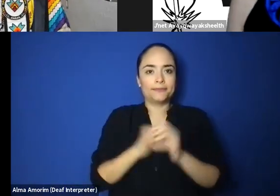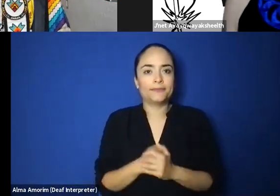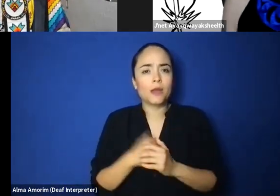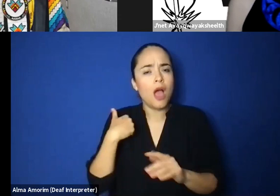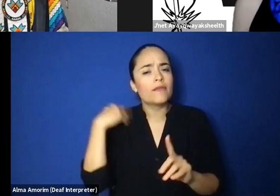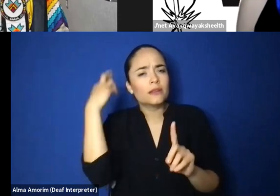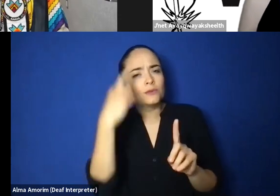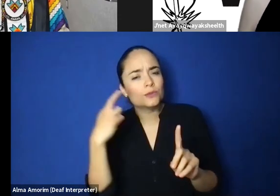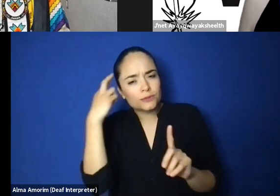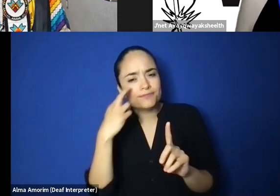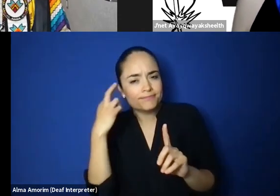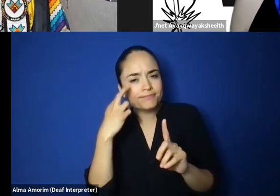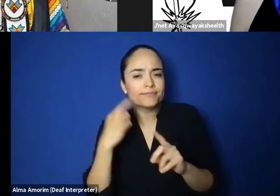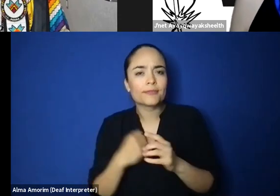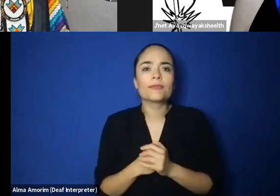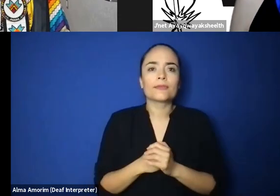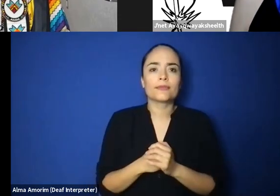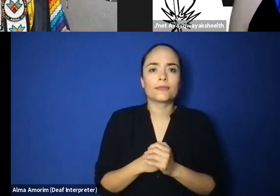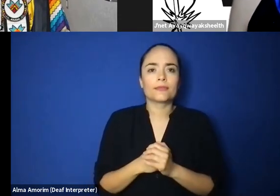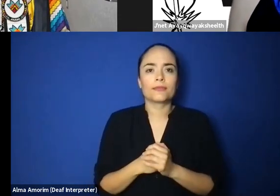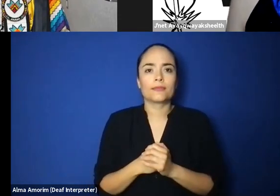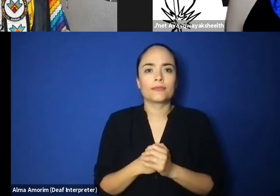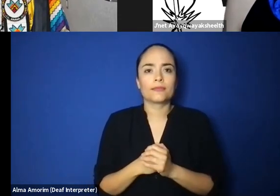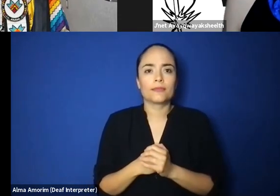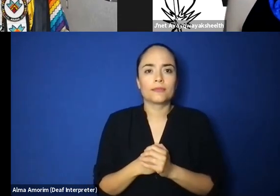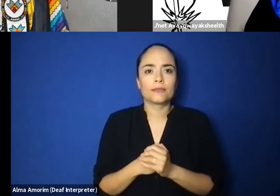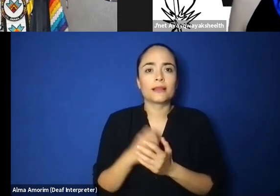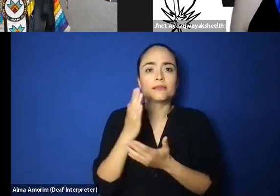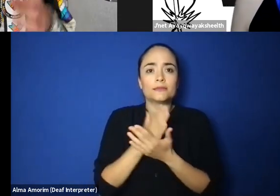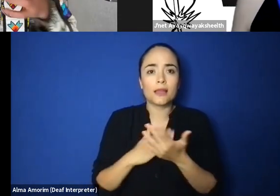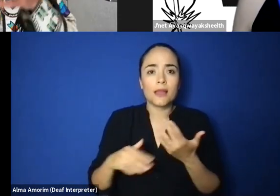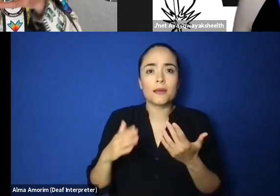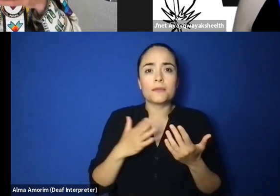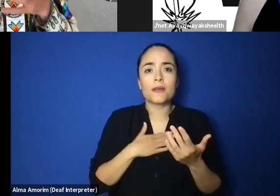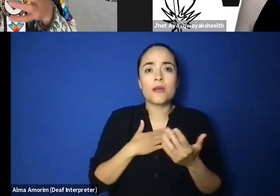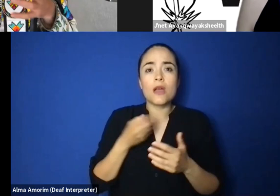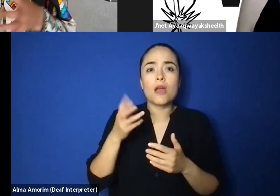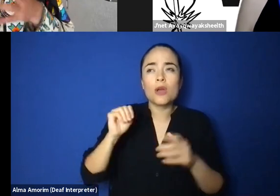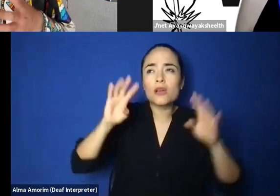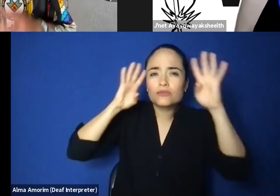And some of it is little bits of my own moves, but on a whole, there's, like, some really core